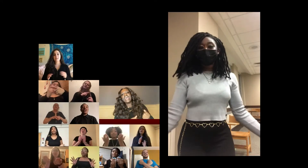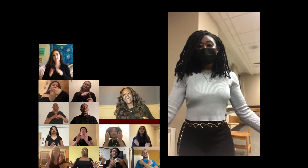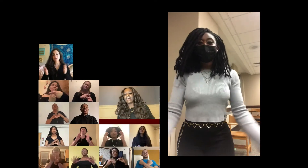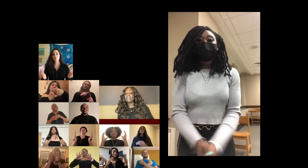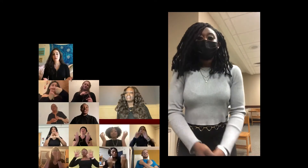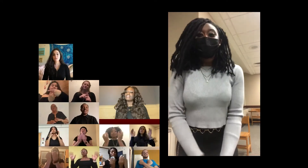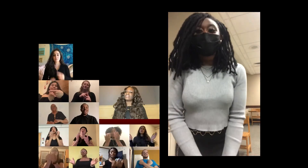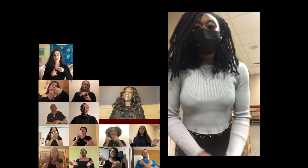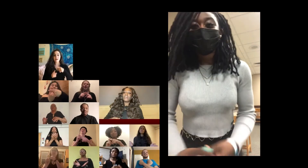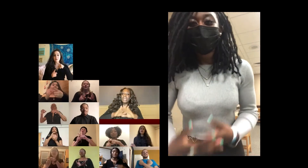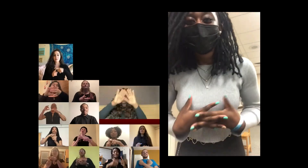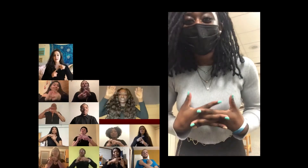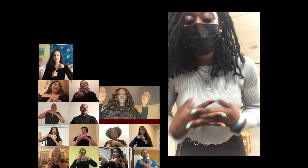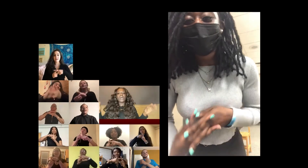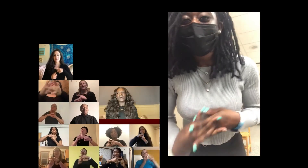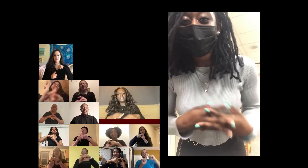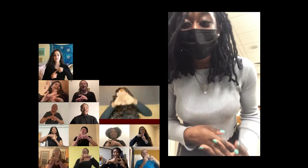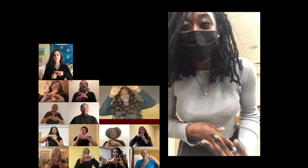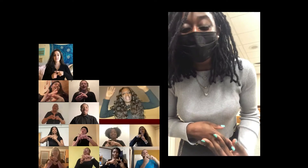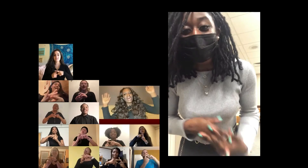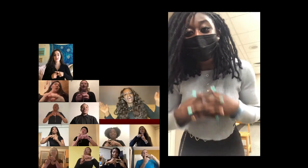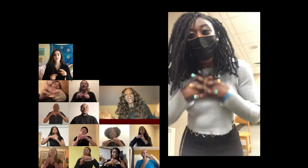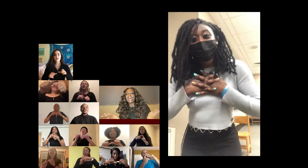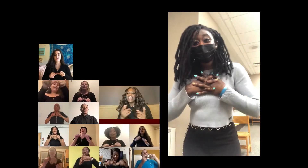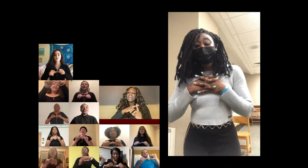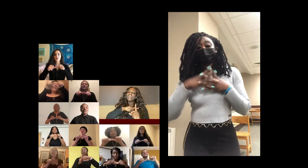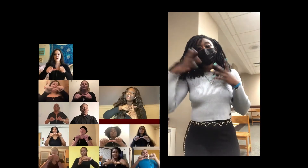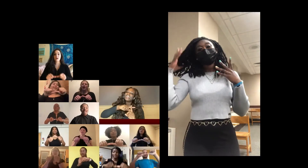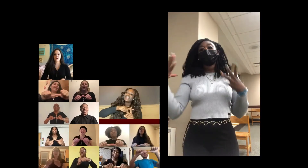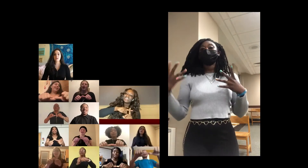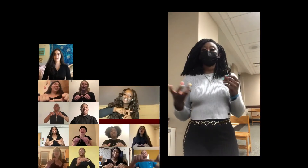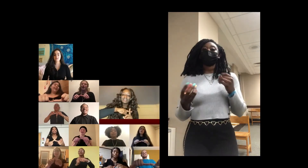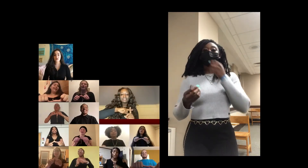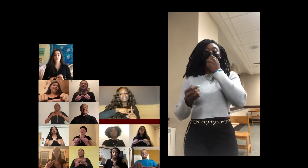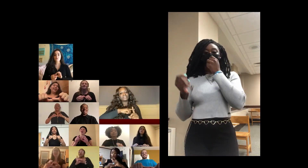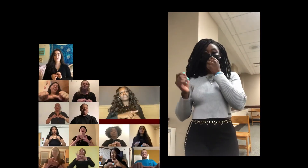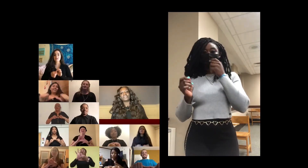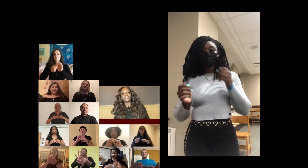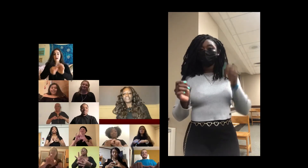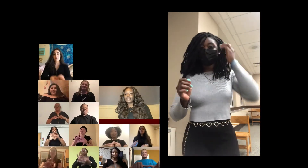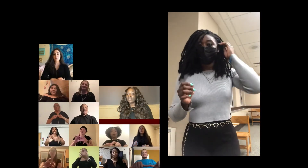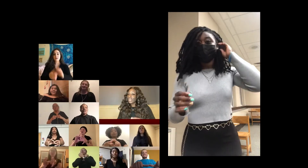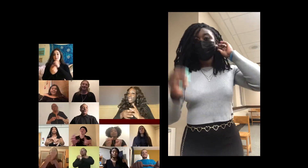Hi. I just wanted to share a few words of encouragement. Stay strong because we got this